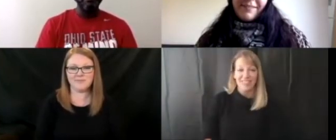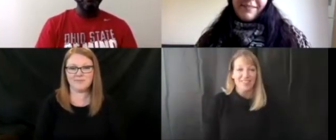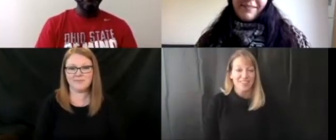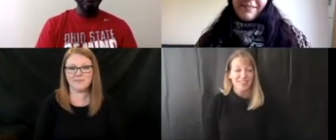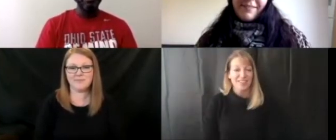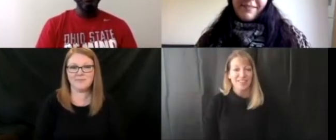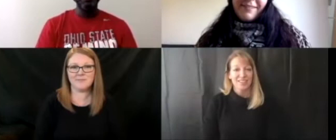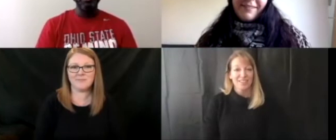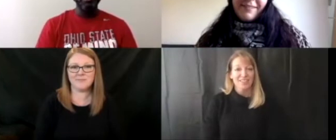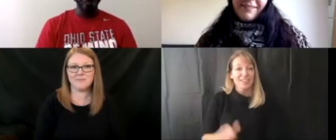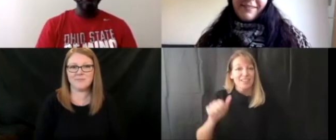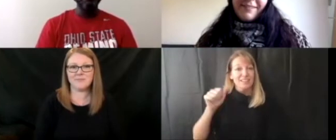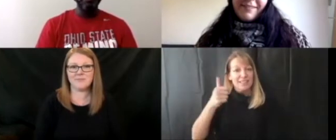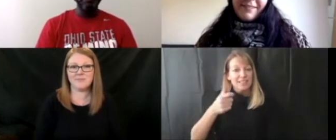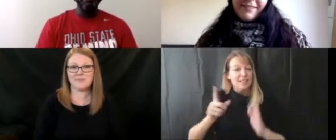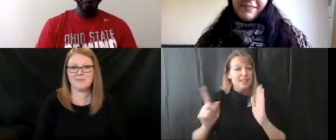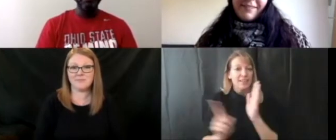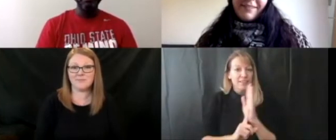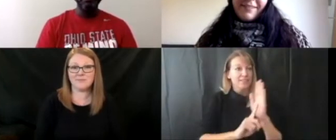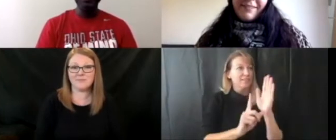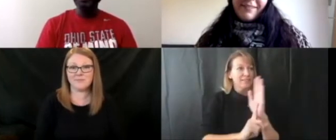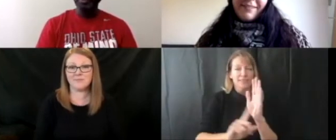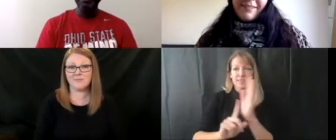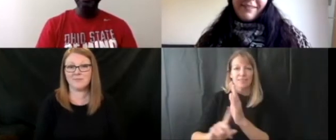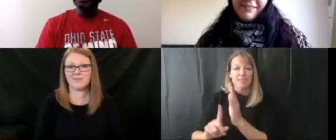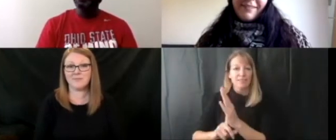ten alarms beeping can you turn those things off